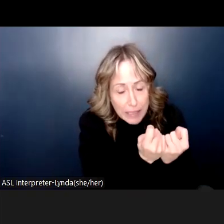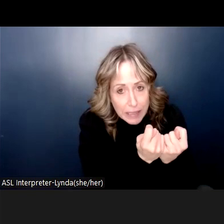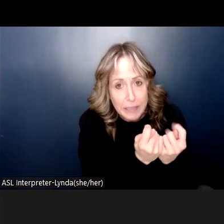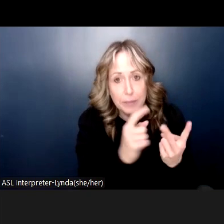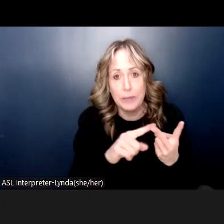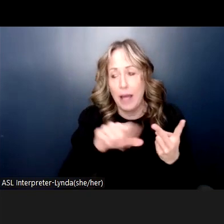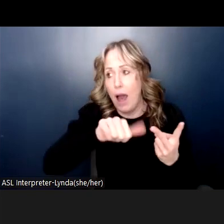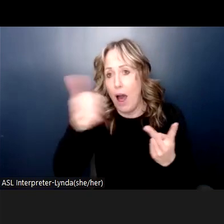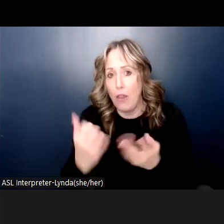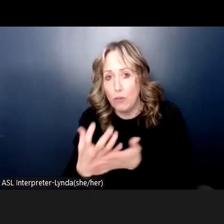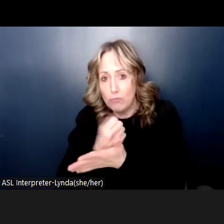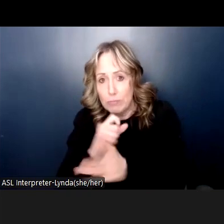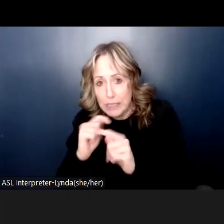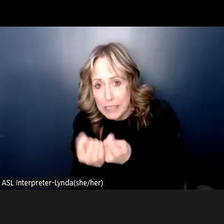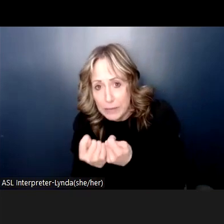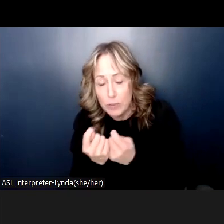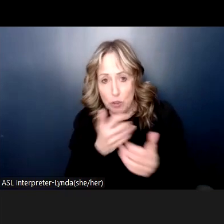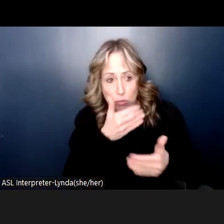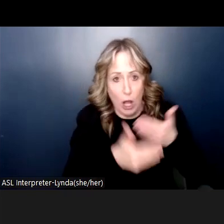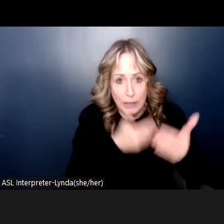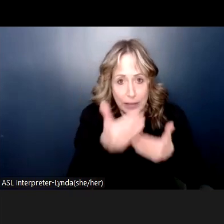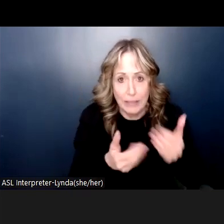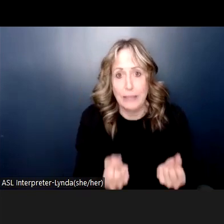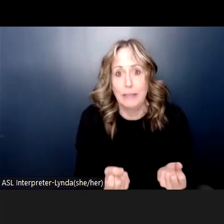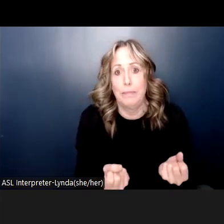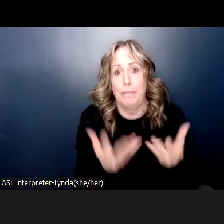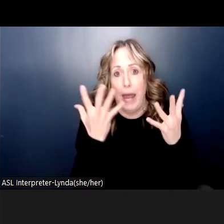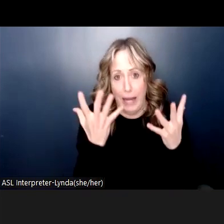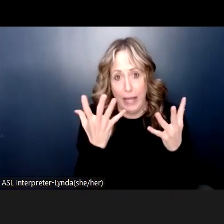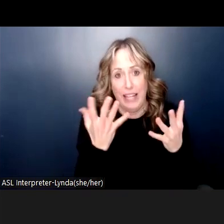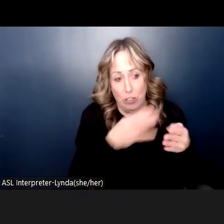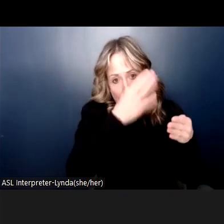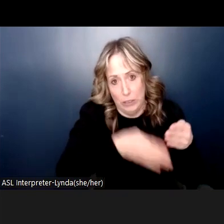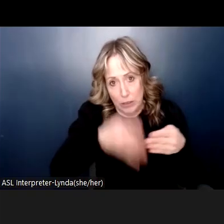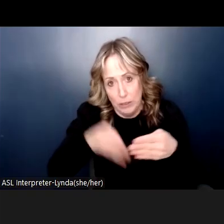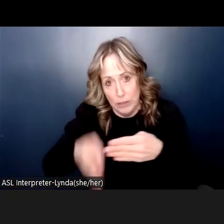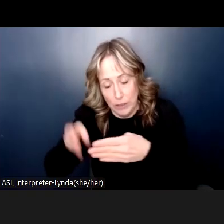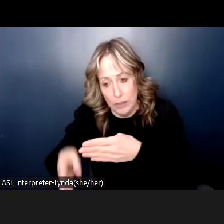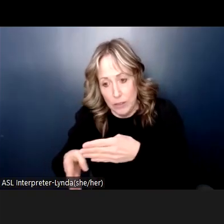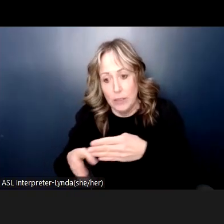teams to process as many transactions to final as you believe need to happen.